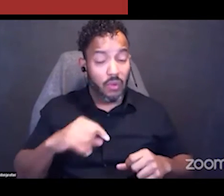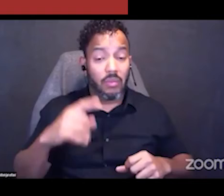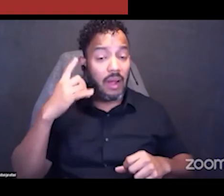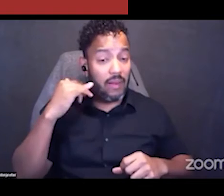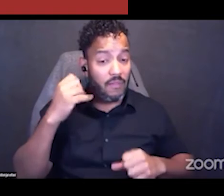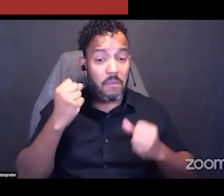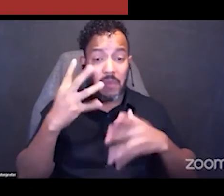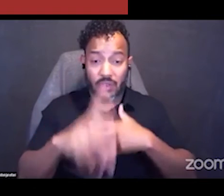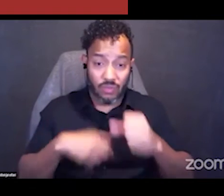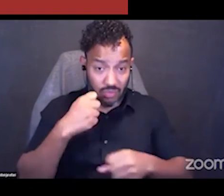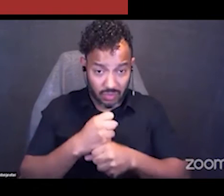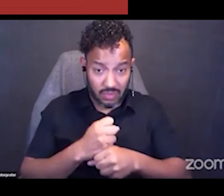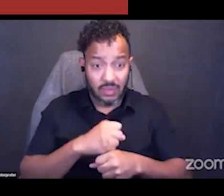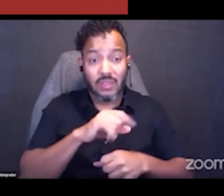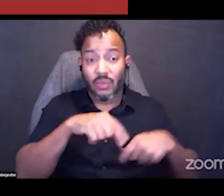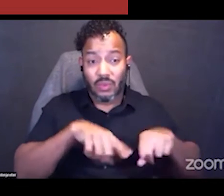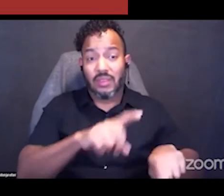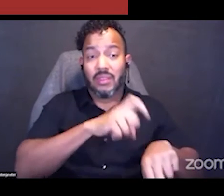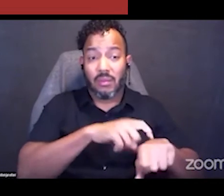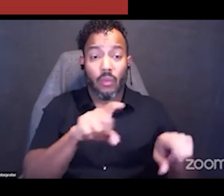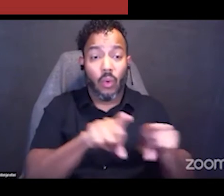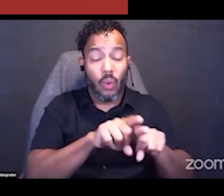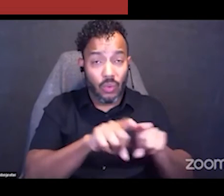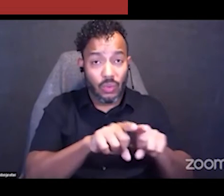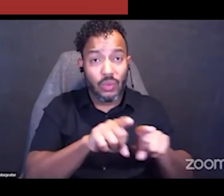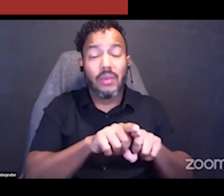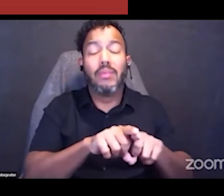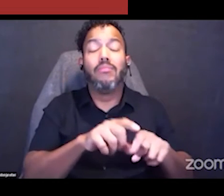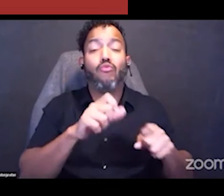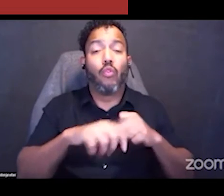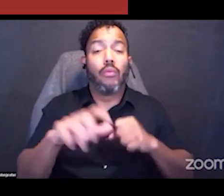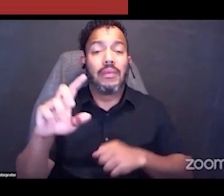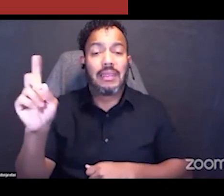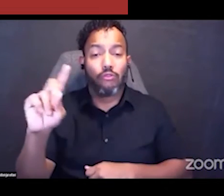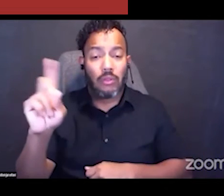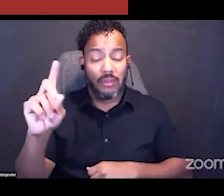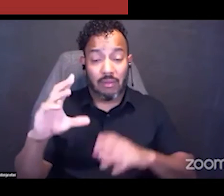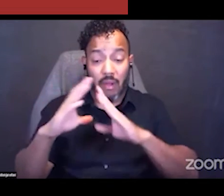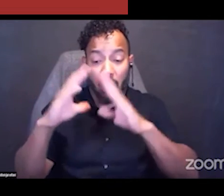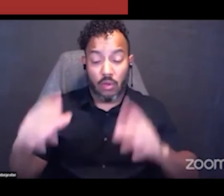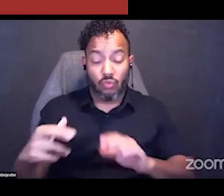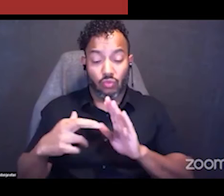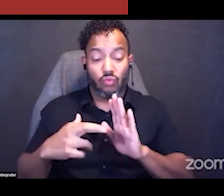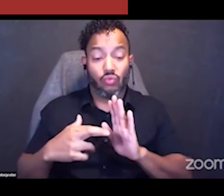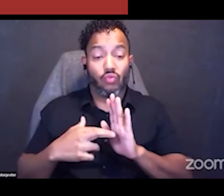and during that time he also served as democratic house of representatives whip also the chairman